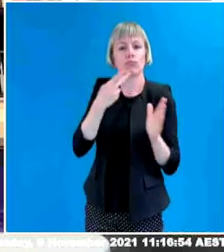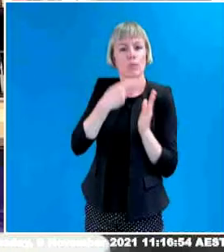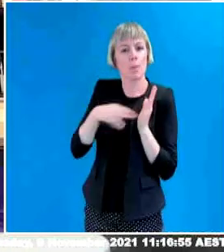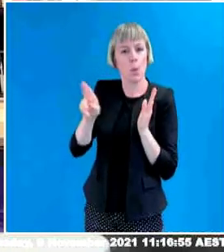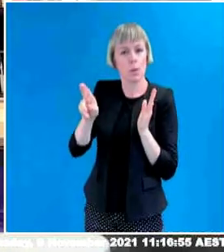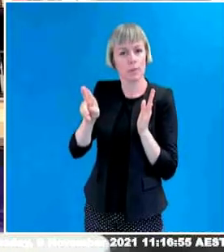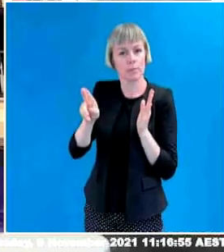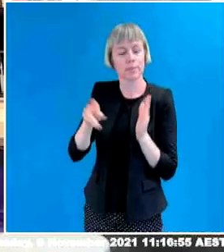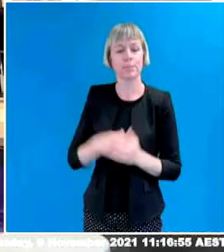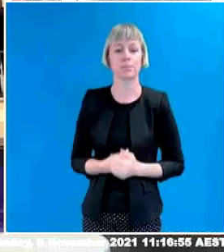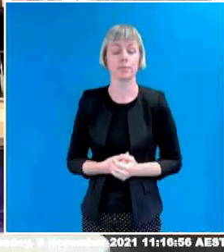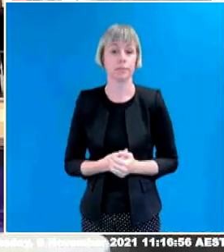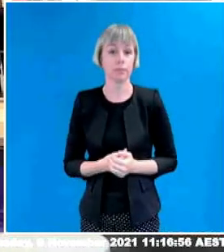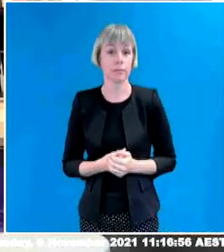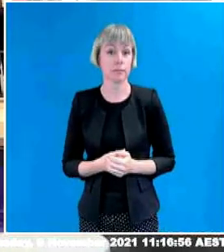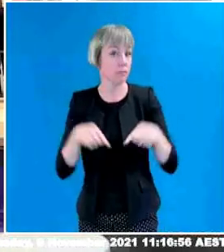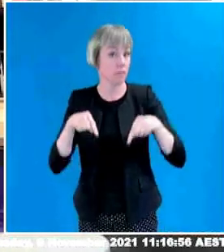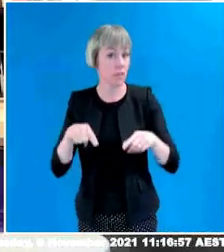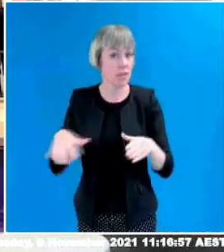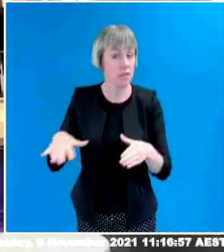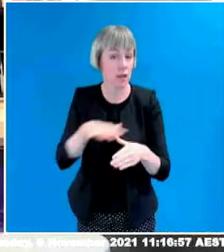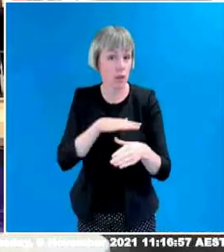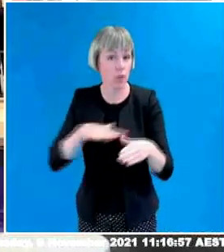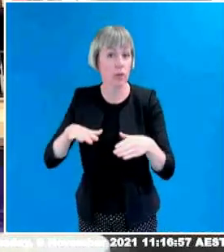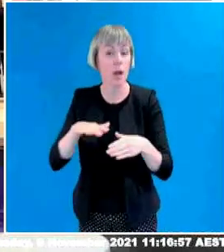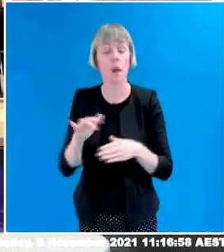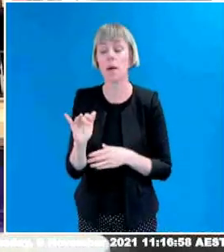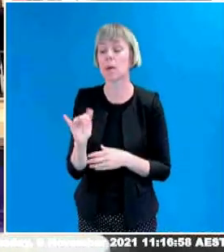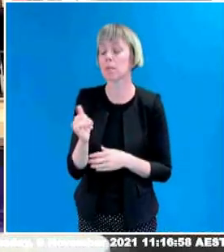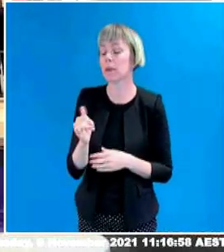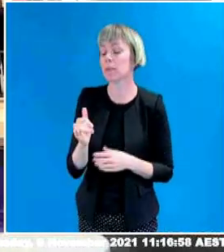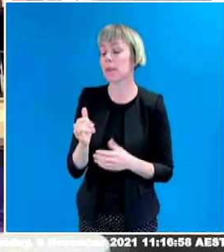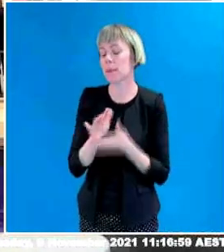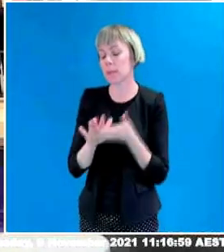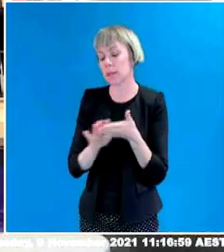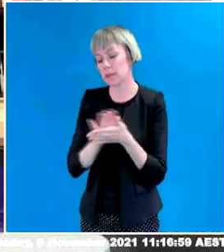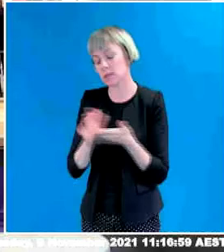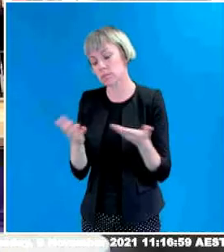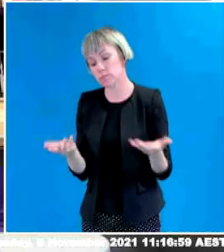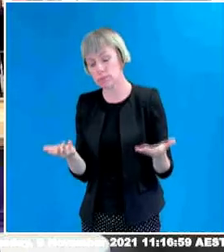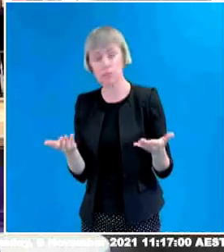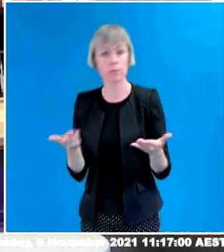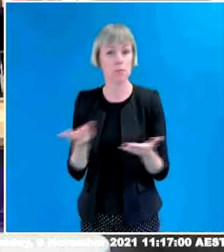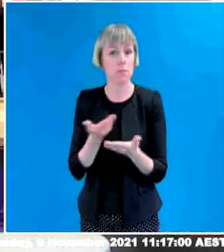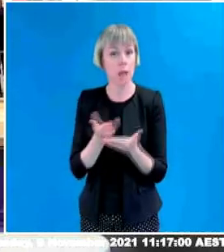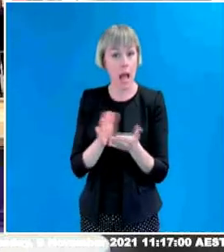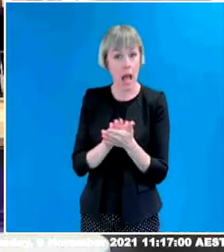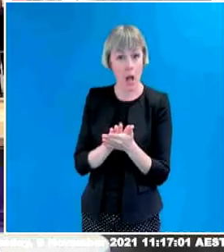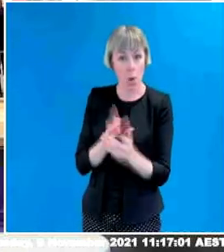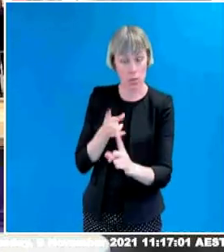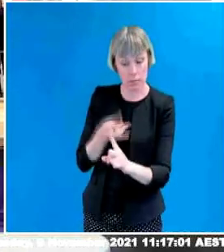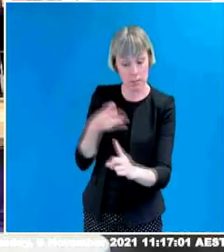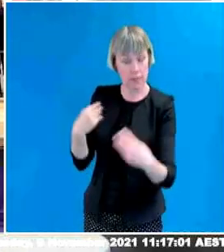In this field, it might be looking at, well, how is a particular company